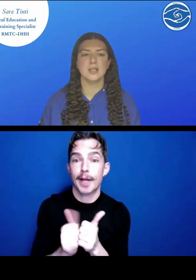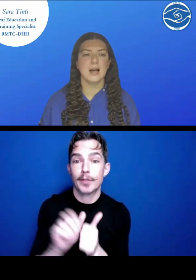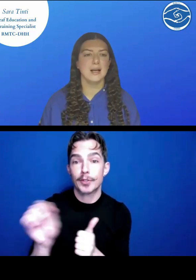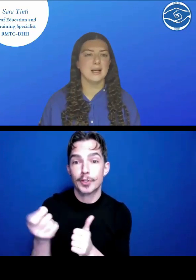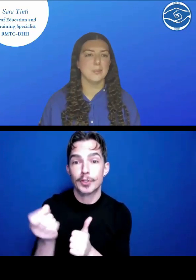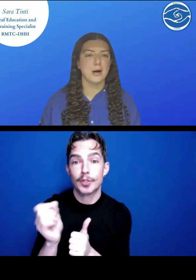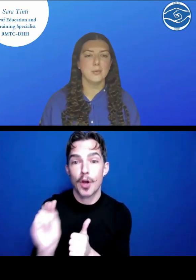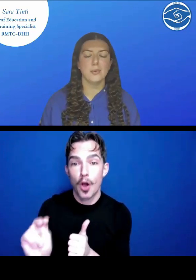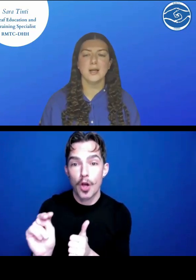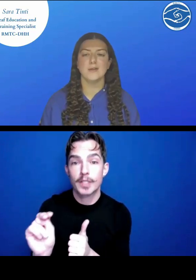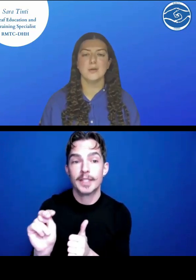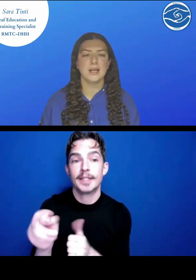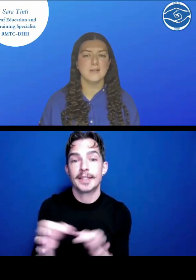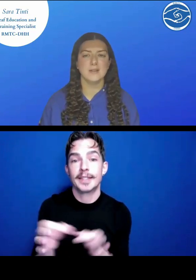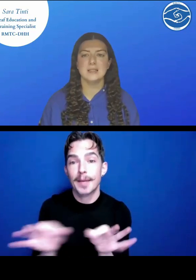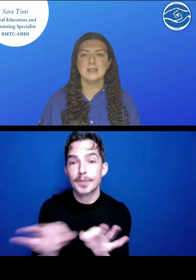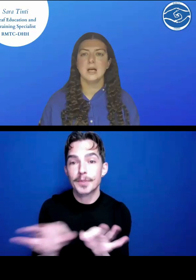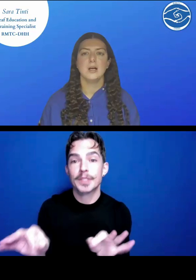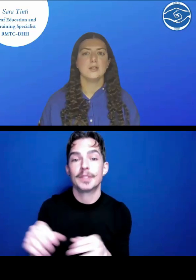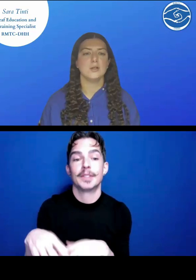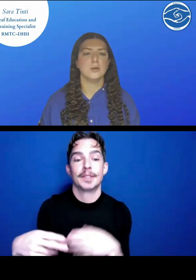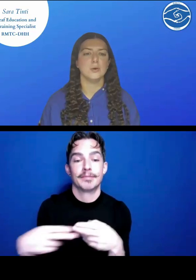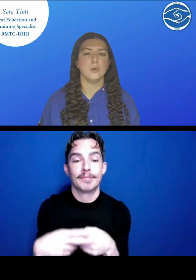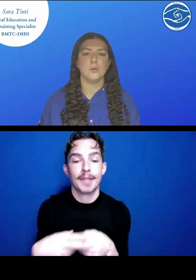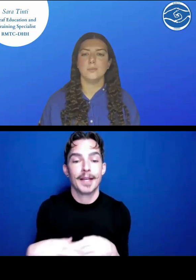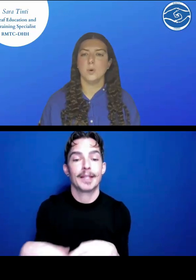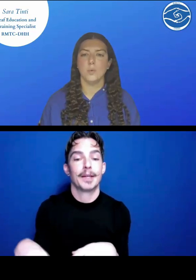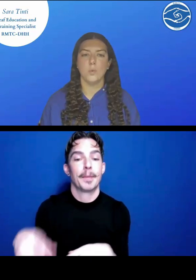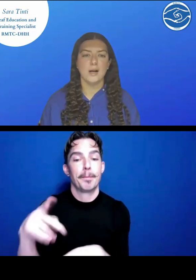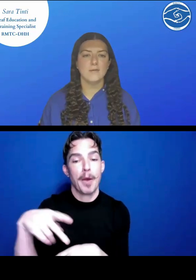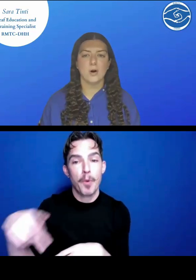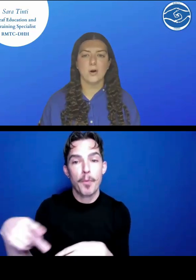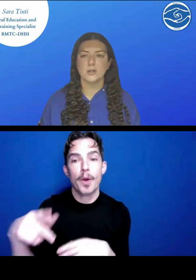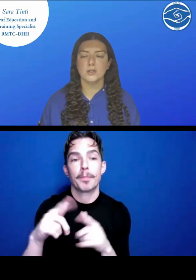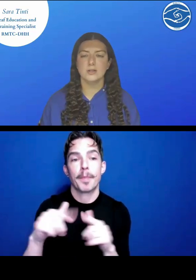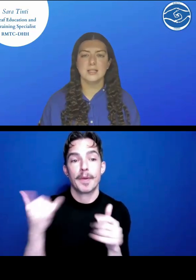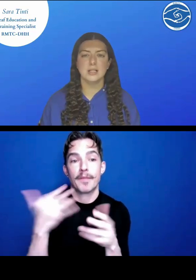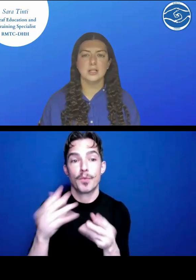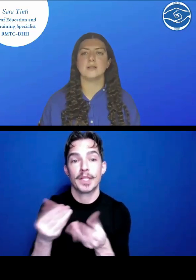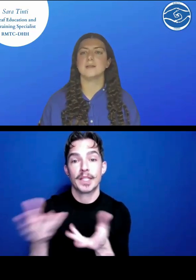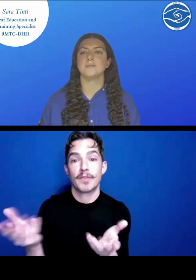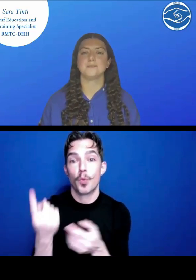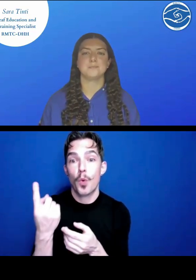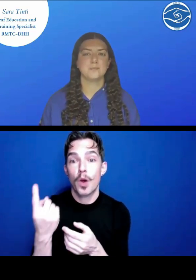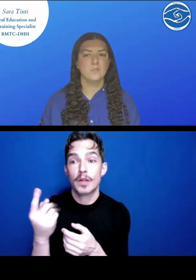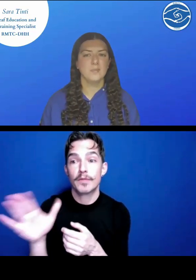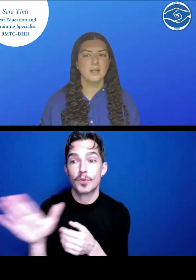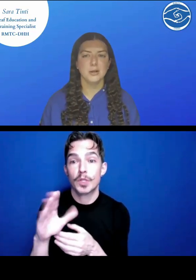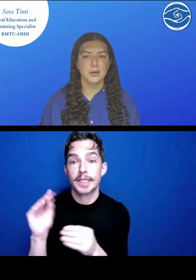Google Slide and PowerPoint. If you want to give these to one of all your students, teachers,